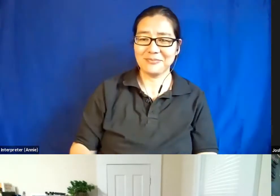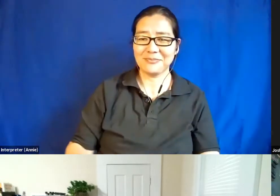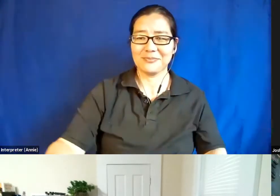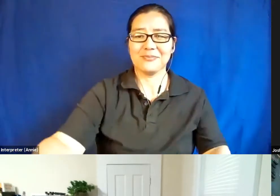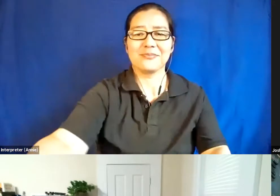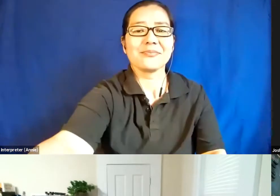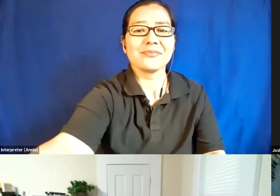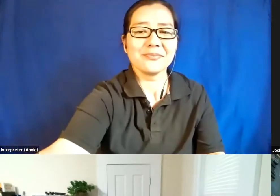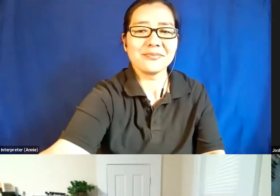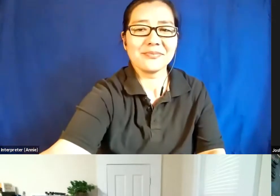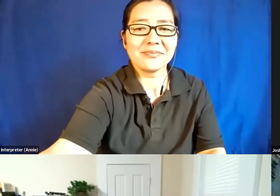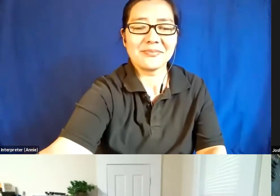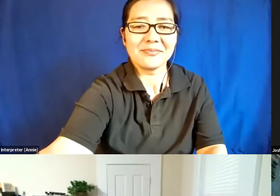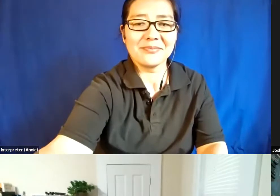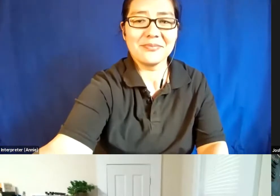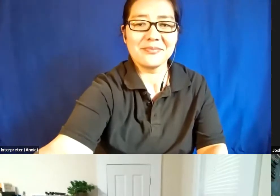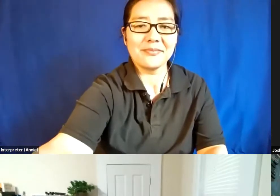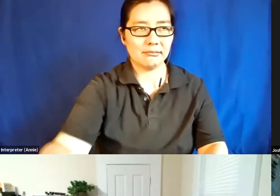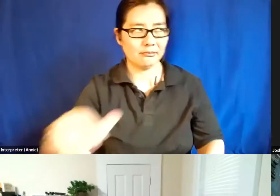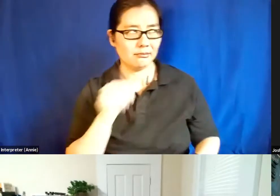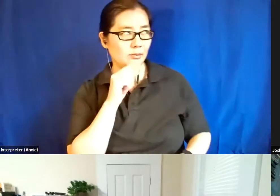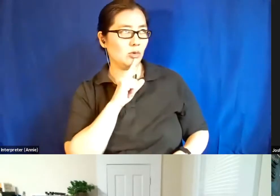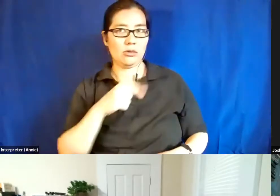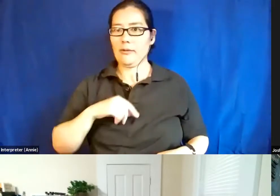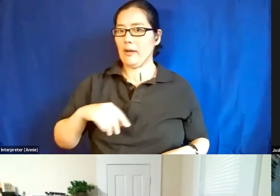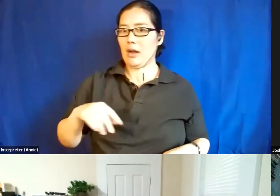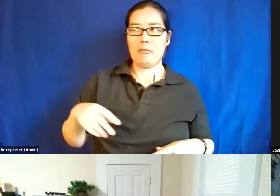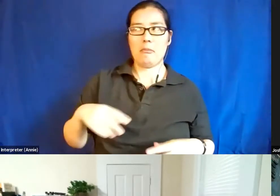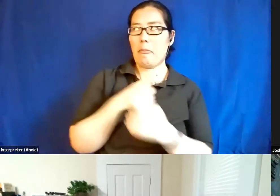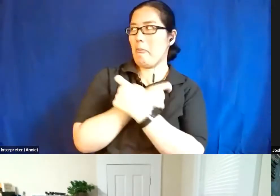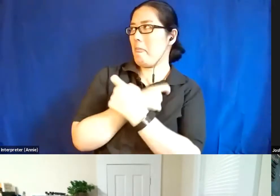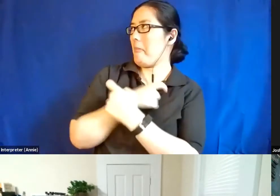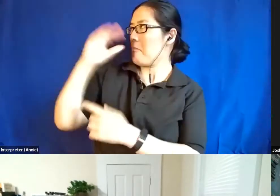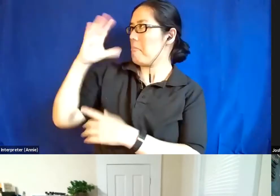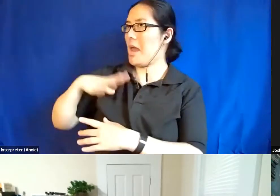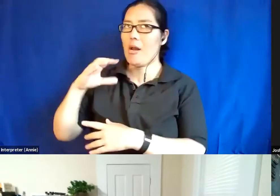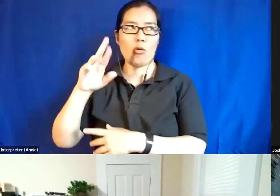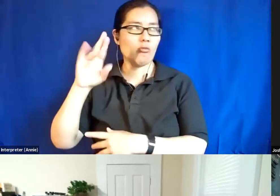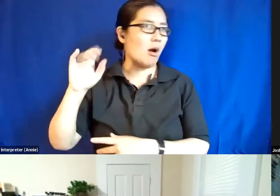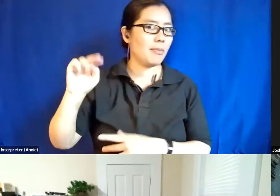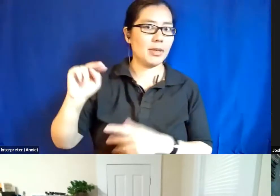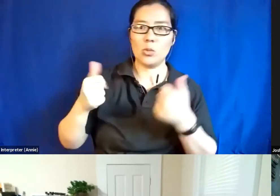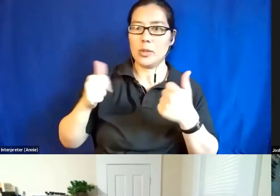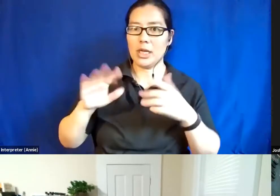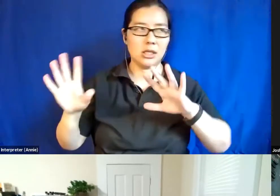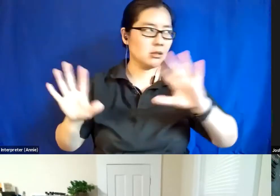if I'm robin or Batman of this scenario. I'm Darren DeFrain.